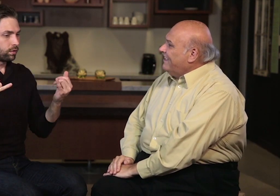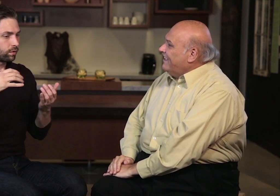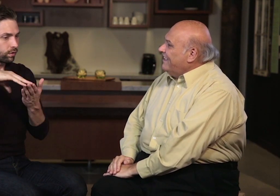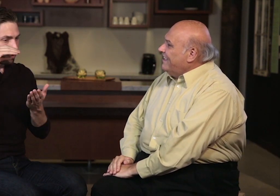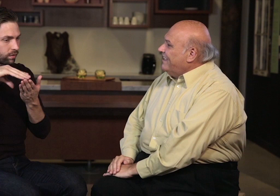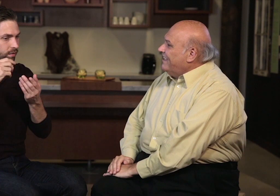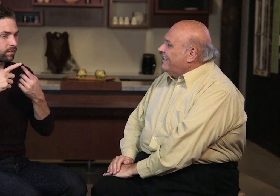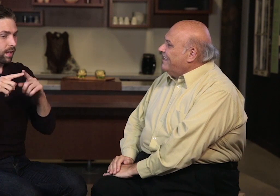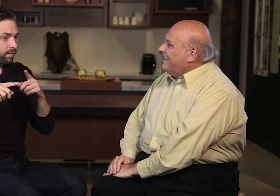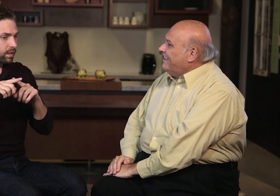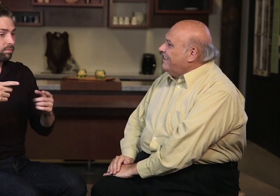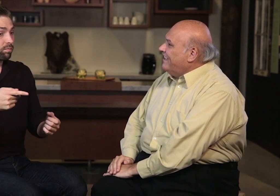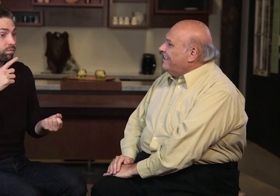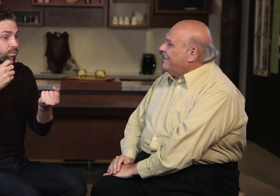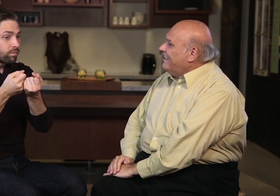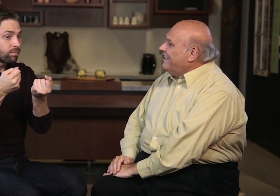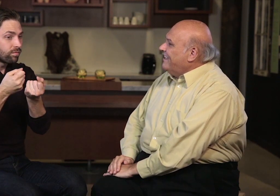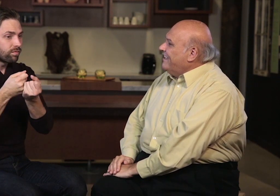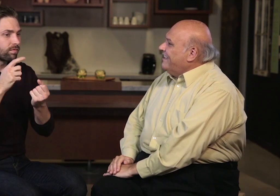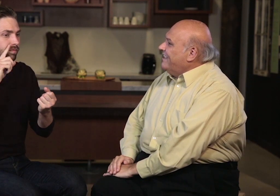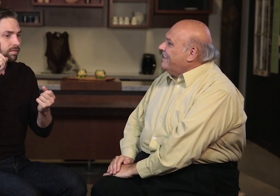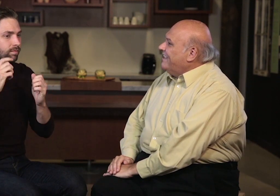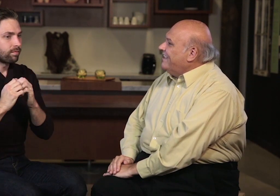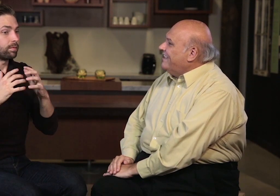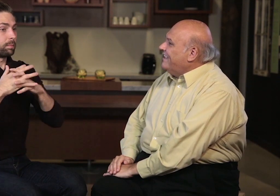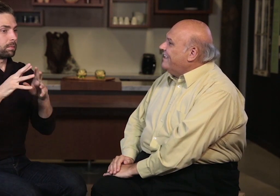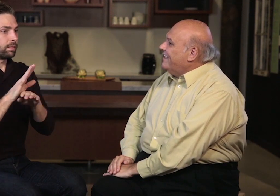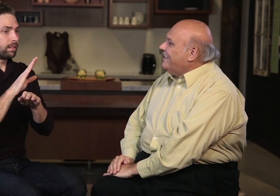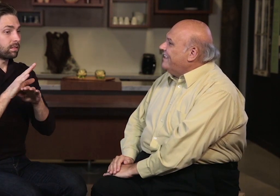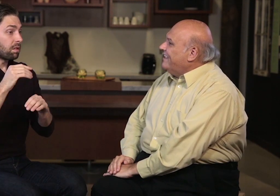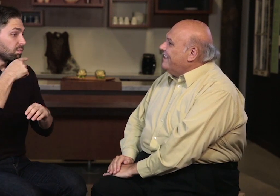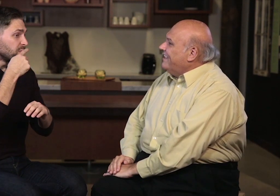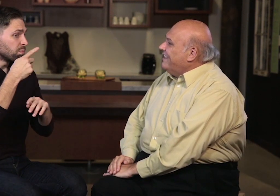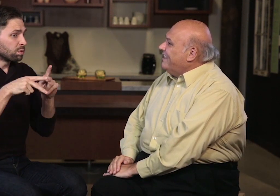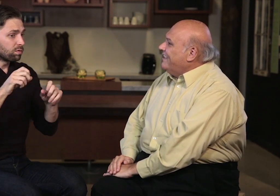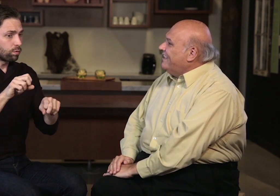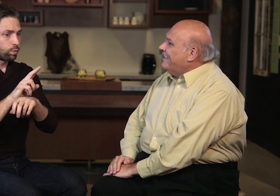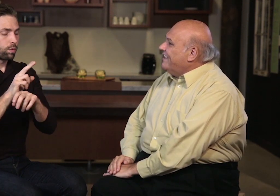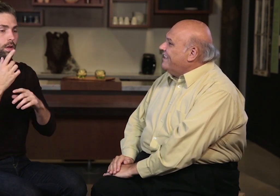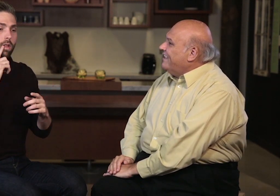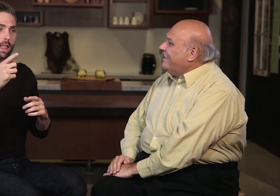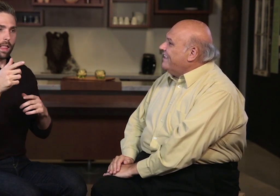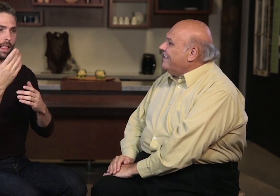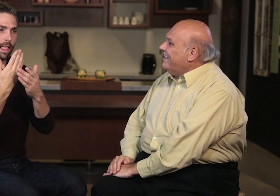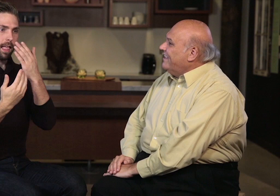supports Deaf people to launch their own businesses that hearing customers could use hands on visual tools